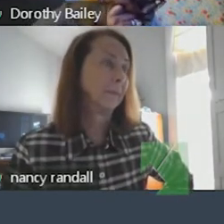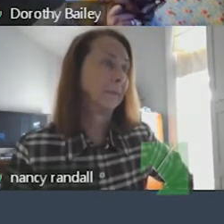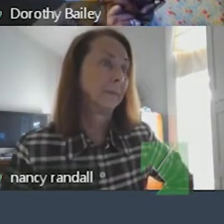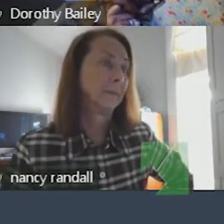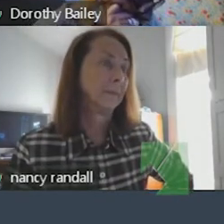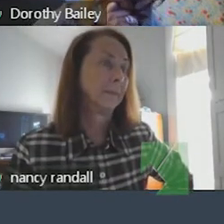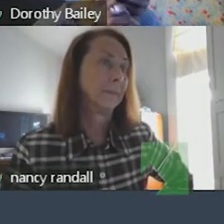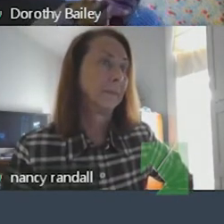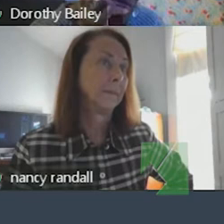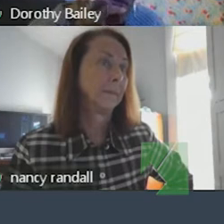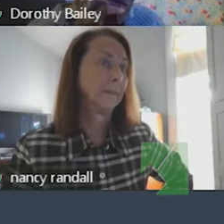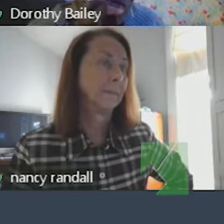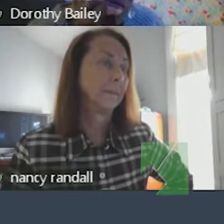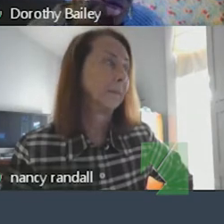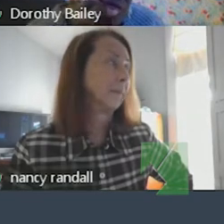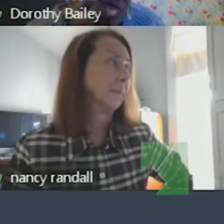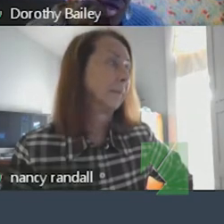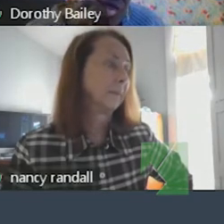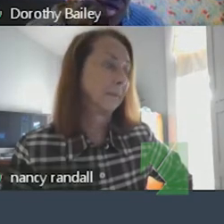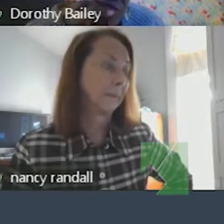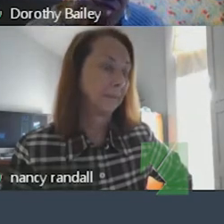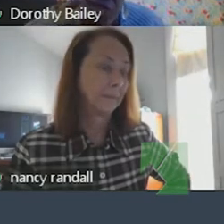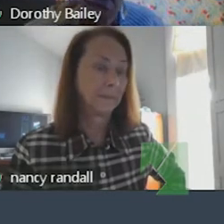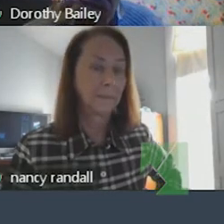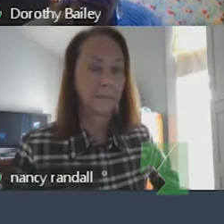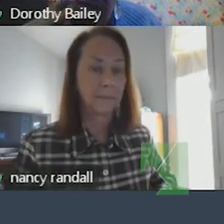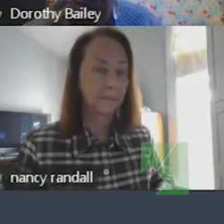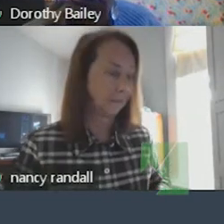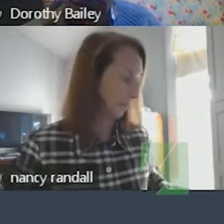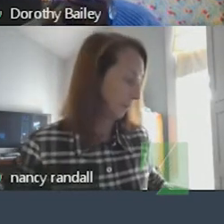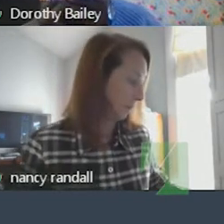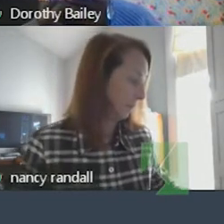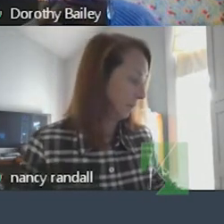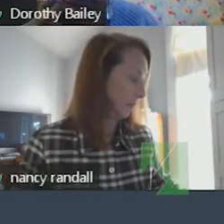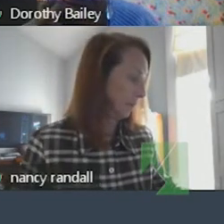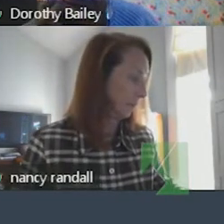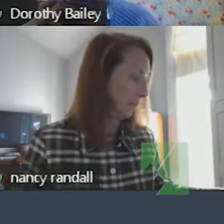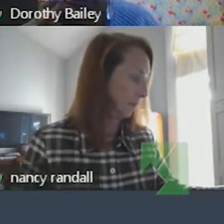Oh, no. There's four exhibits as well. We have applicants exhibit number one, proposed edits.